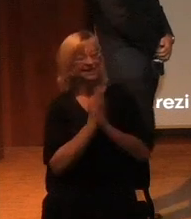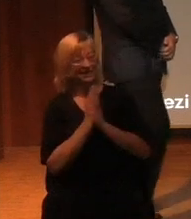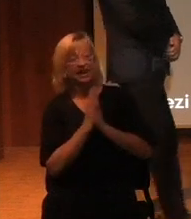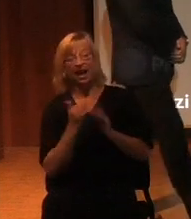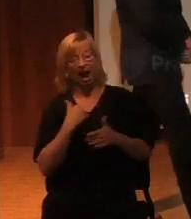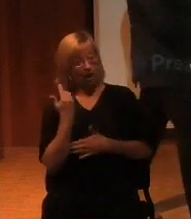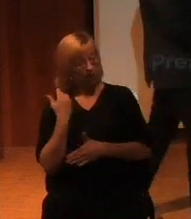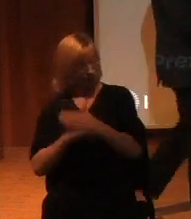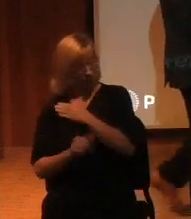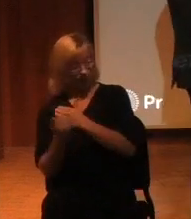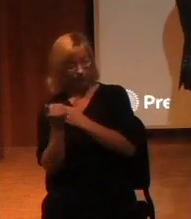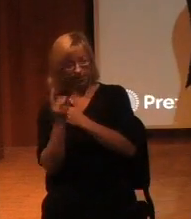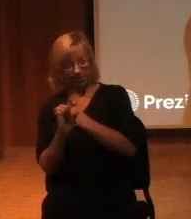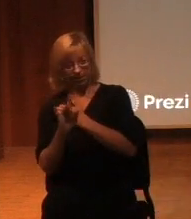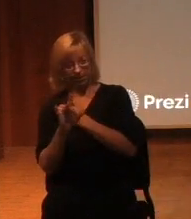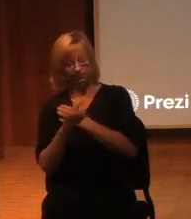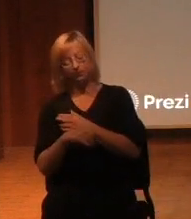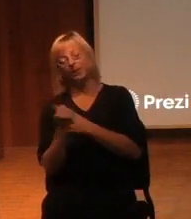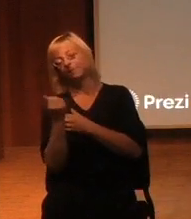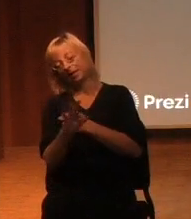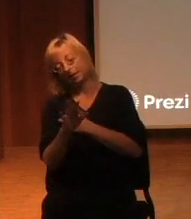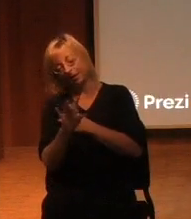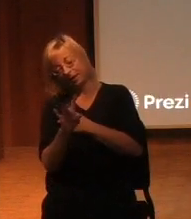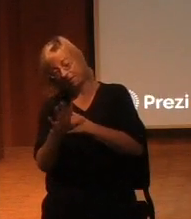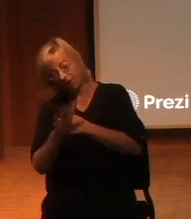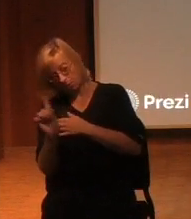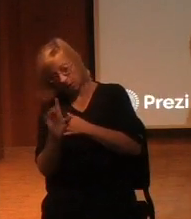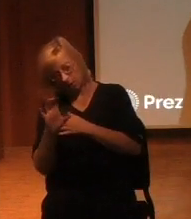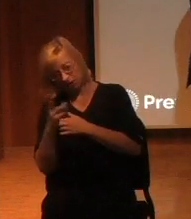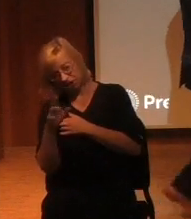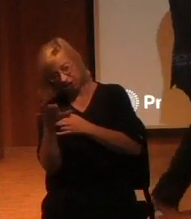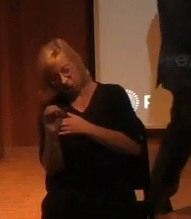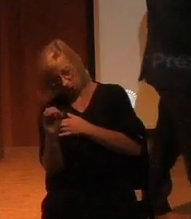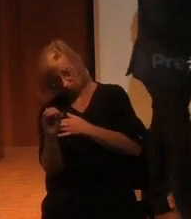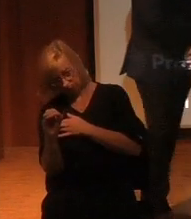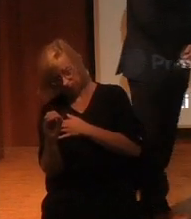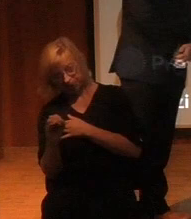I was born in 1985 in Chico. As we're sitting there,